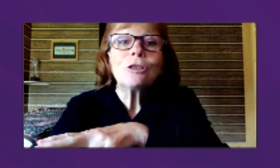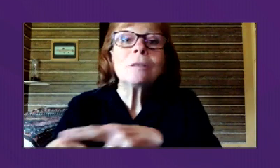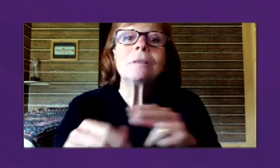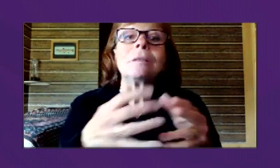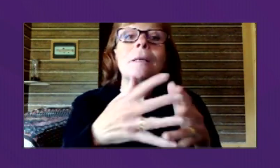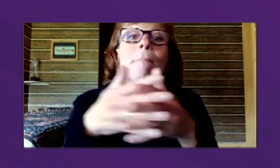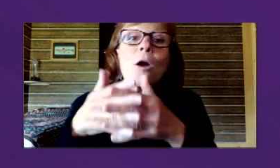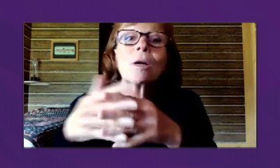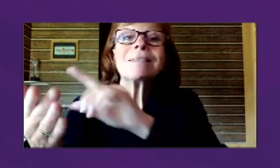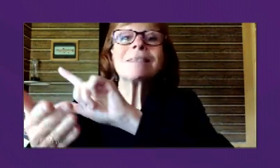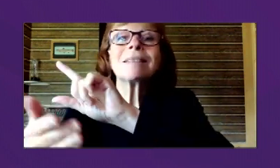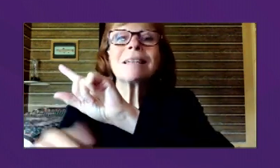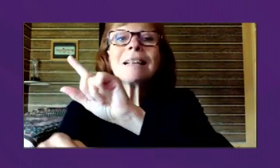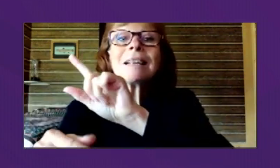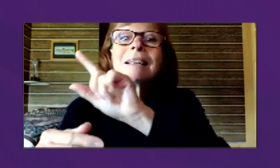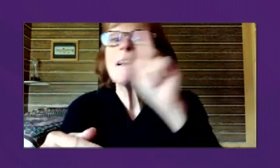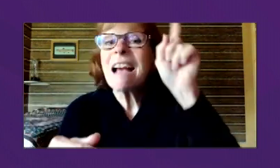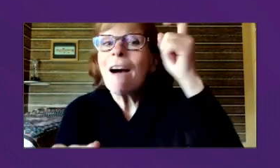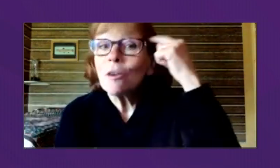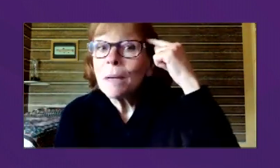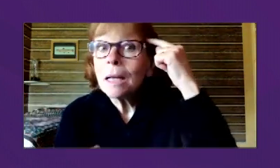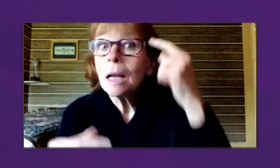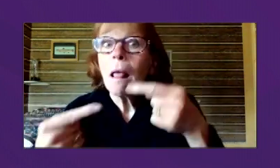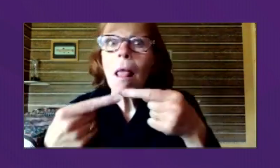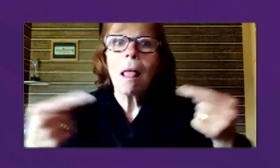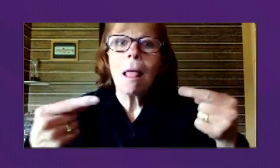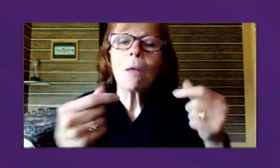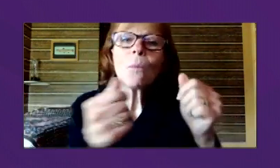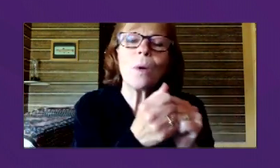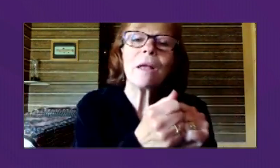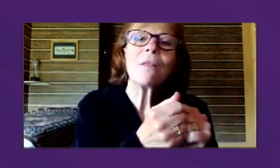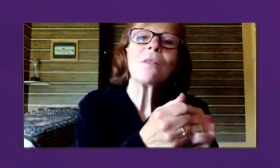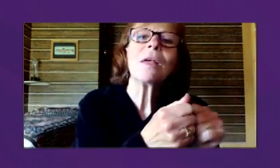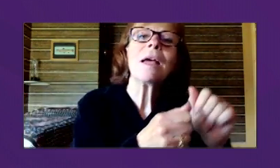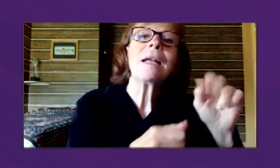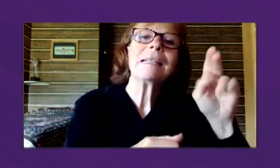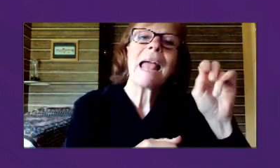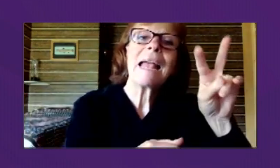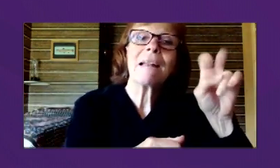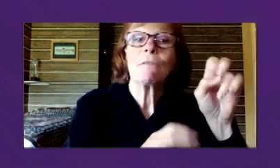One such myth is that the Americas were a vast wilderness. Words like savage,